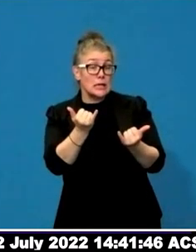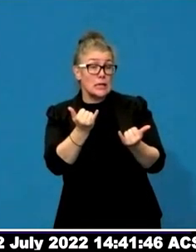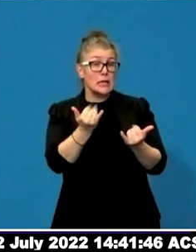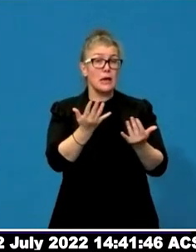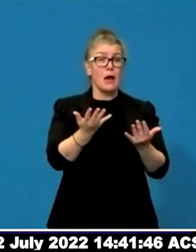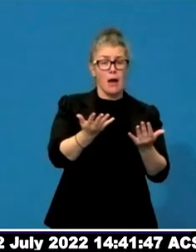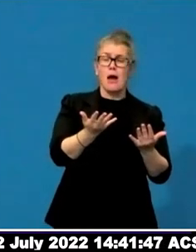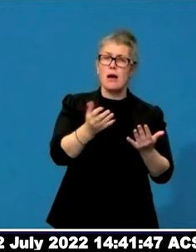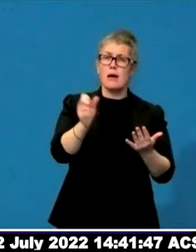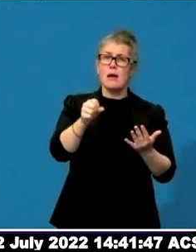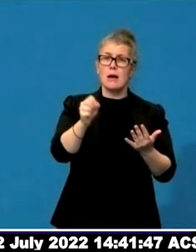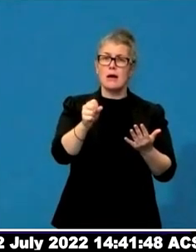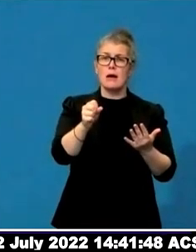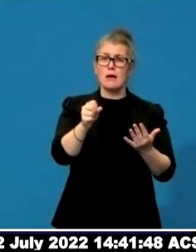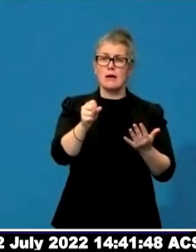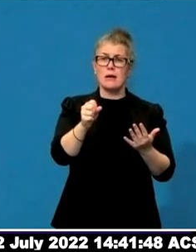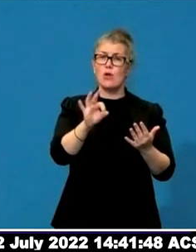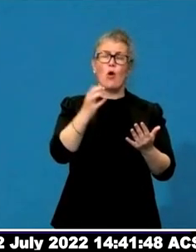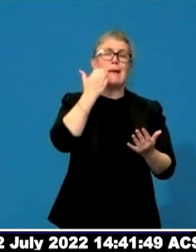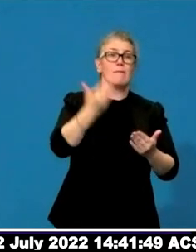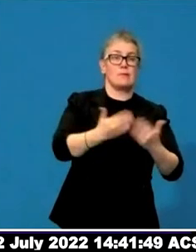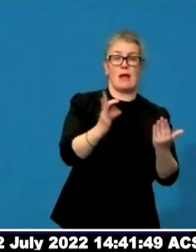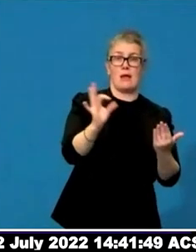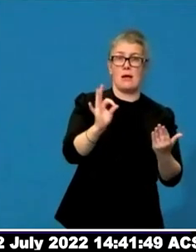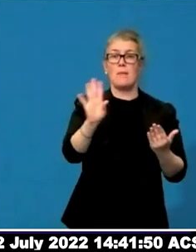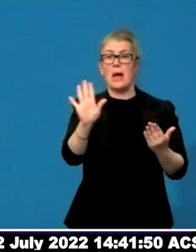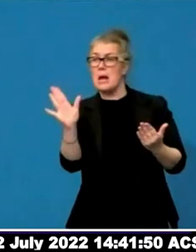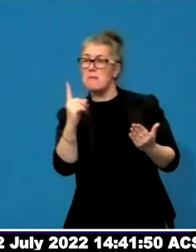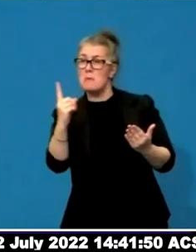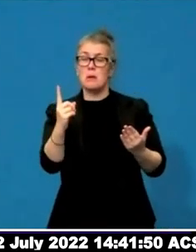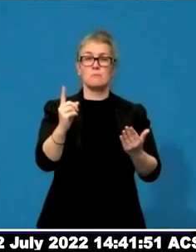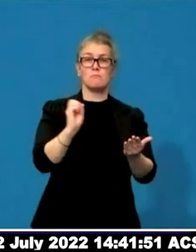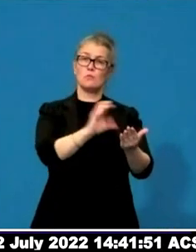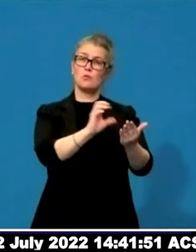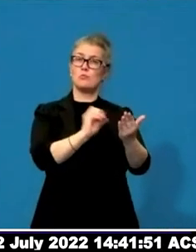It's just that everyone goes in there - you might post a question you have